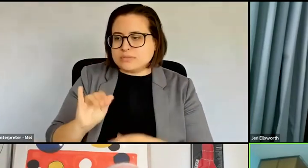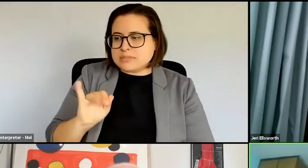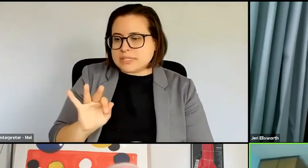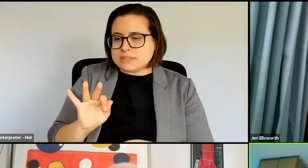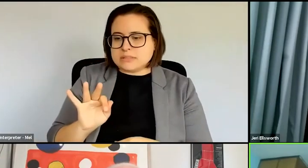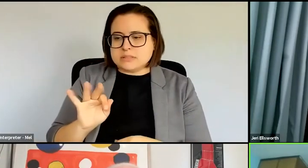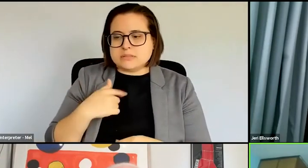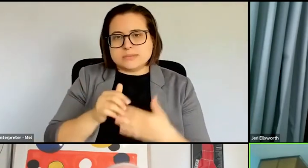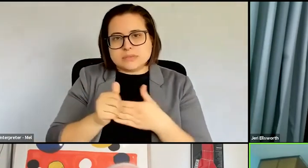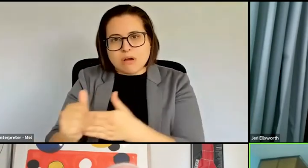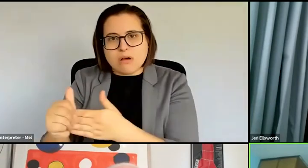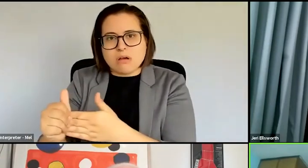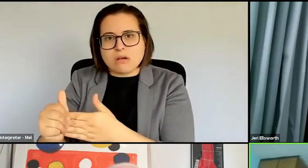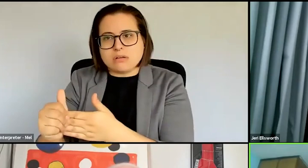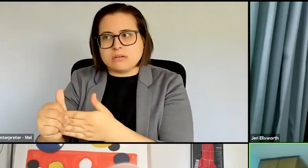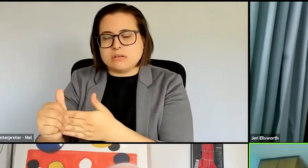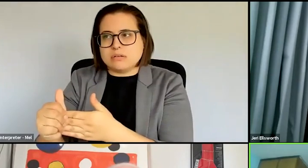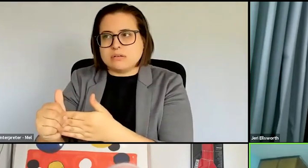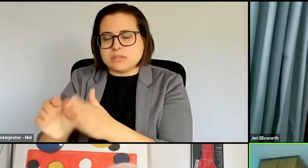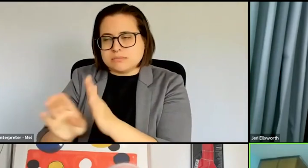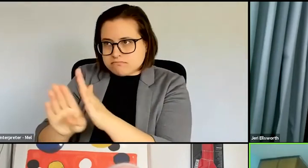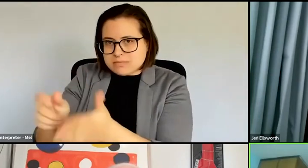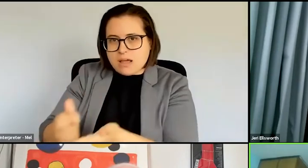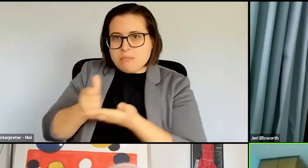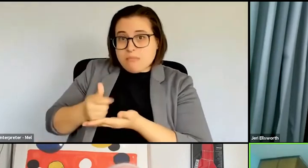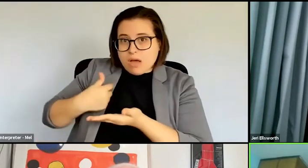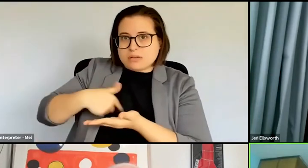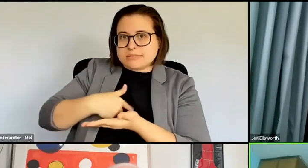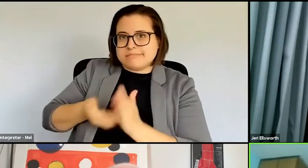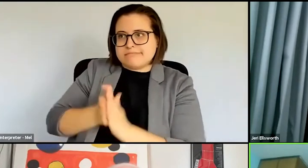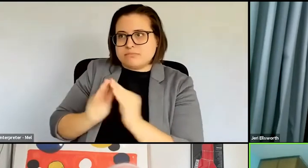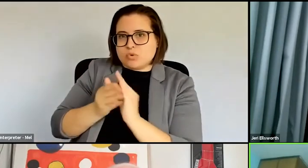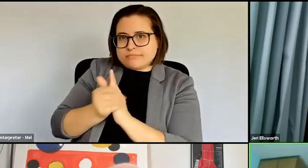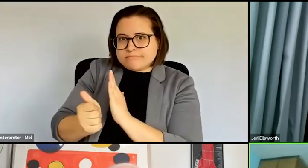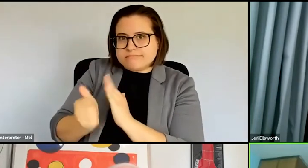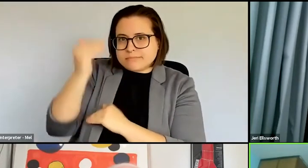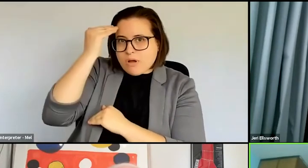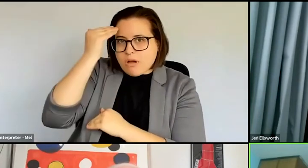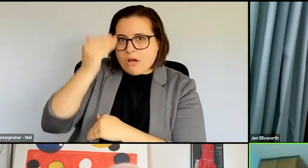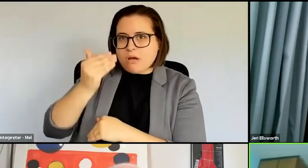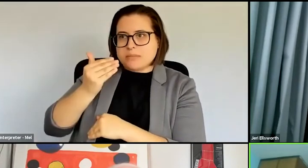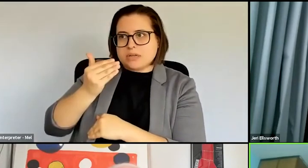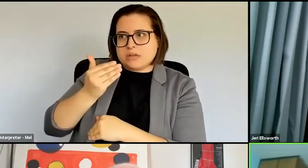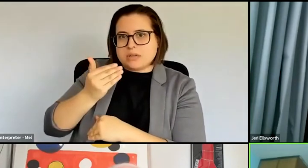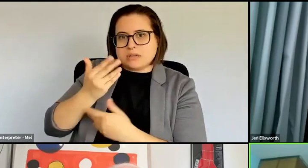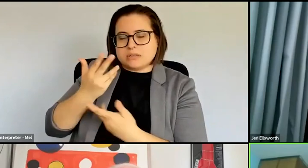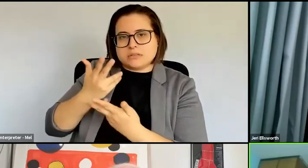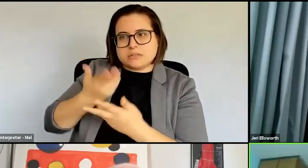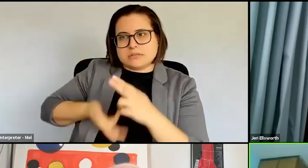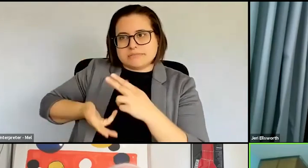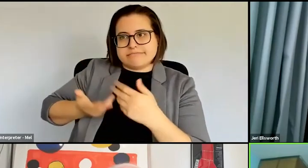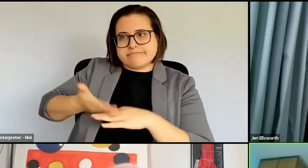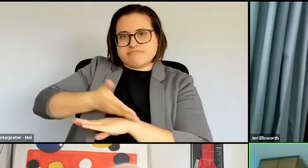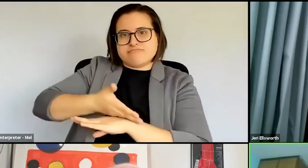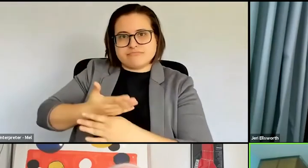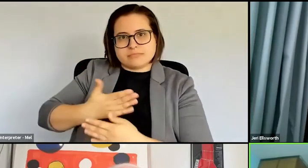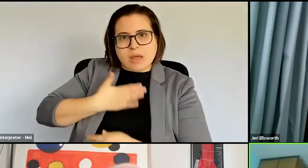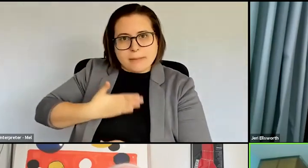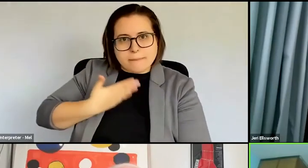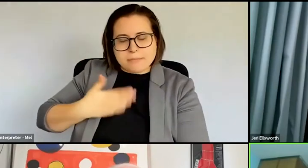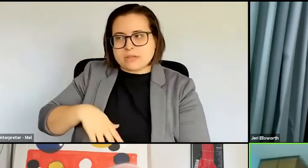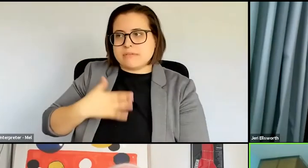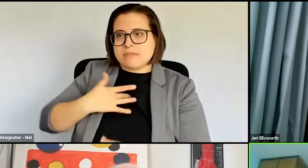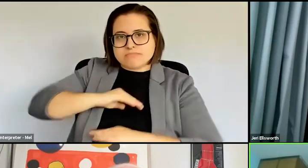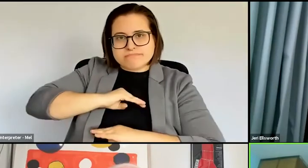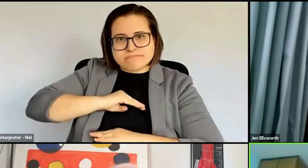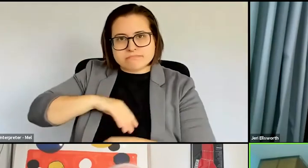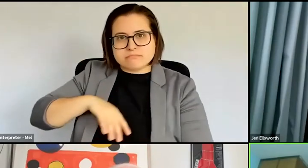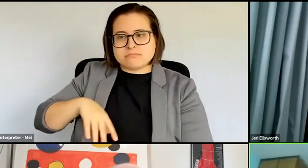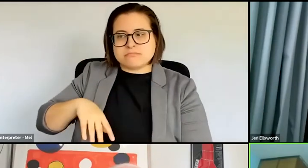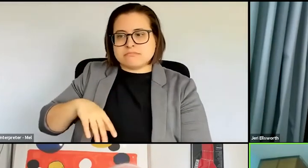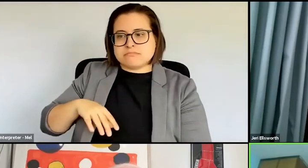that will make us more competent, more happy, more satisfied with the actions it is doing.